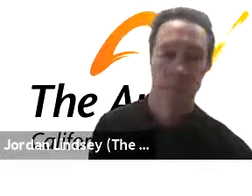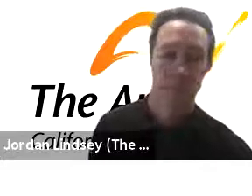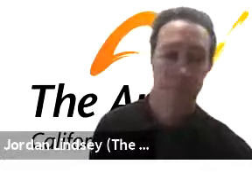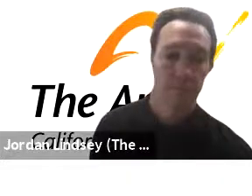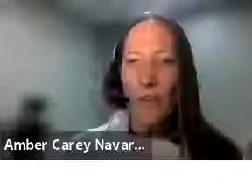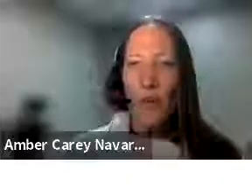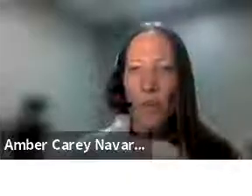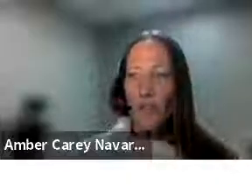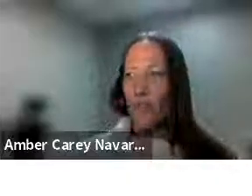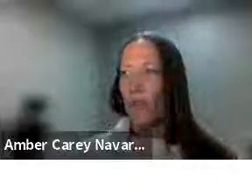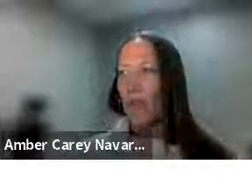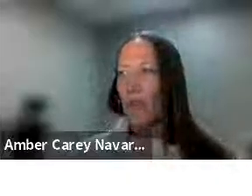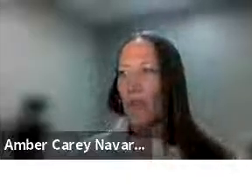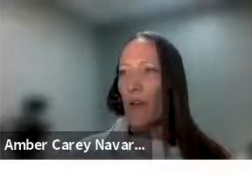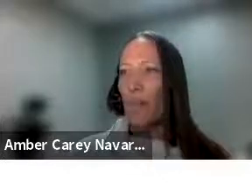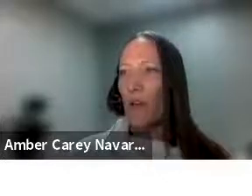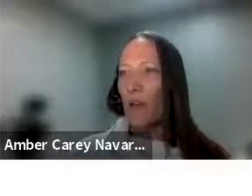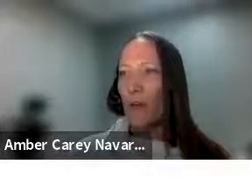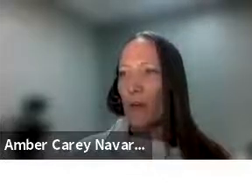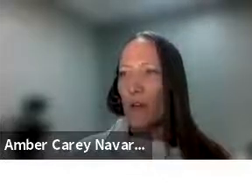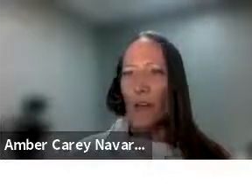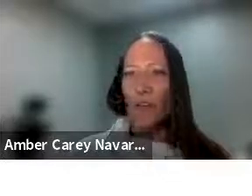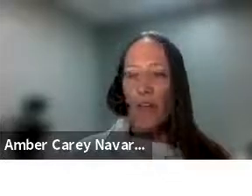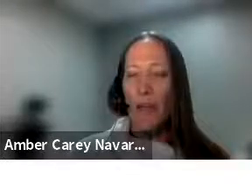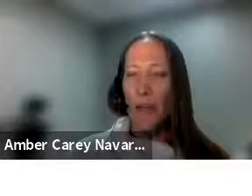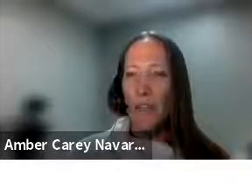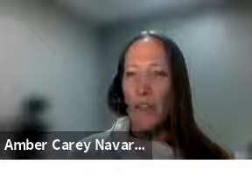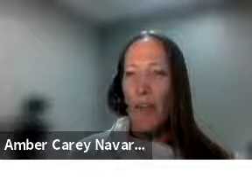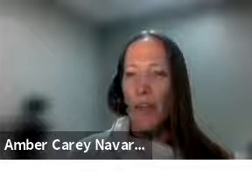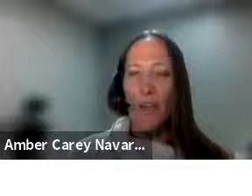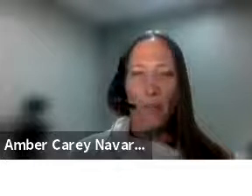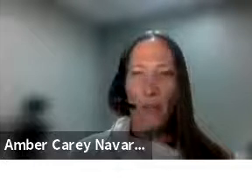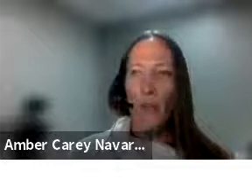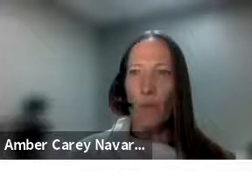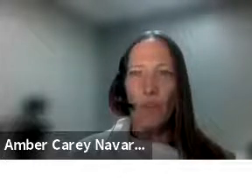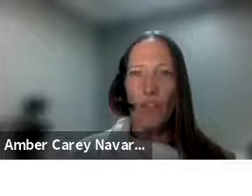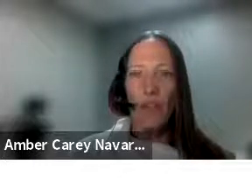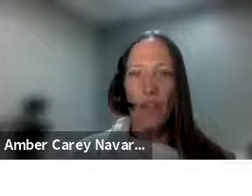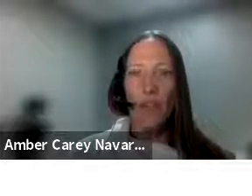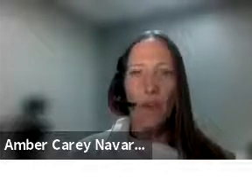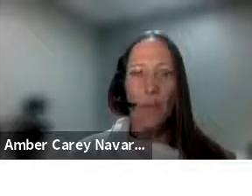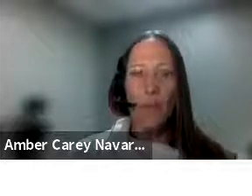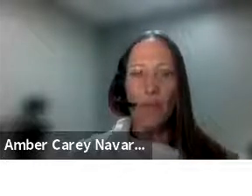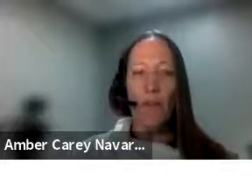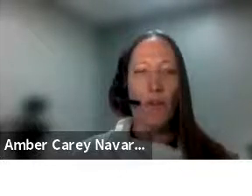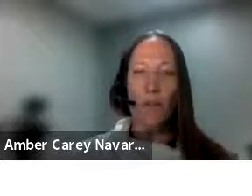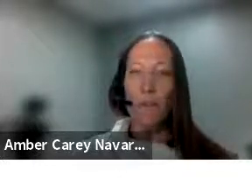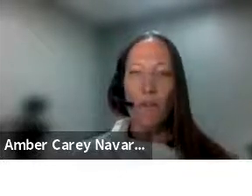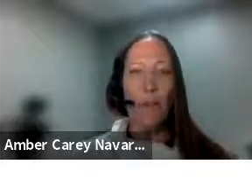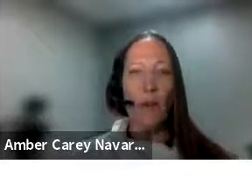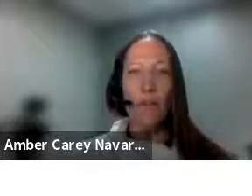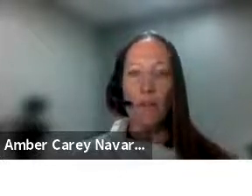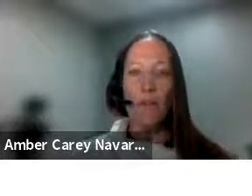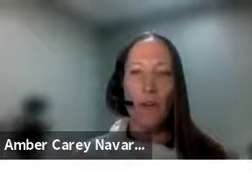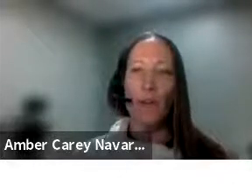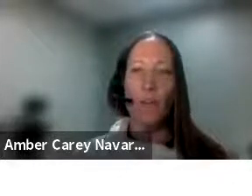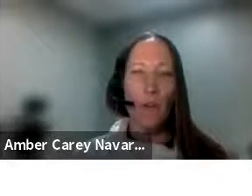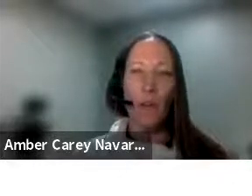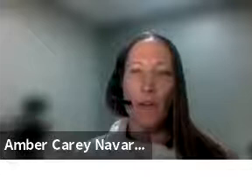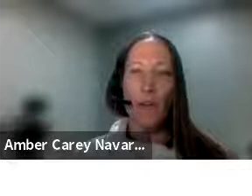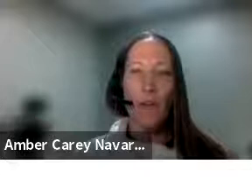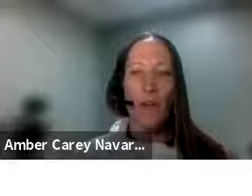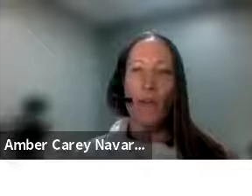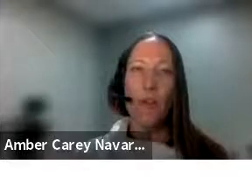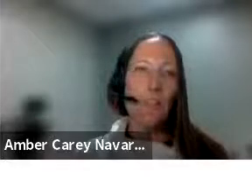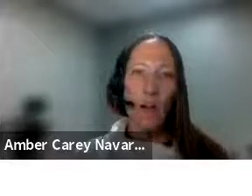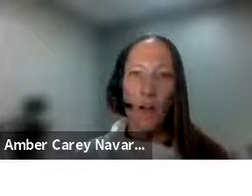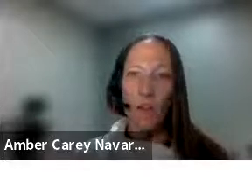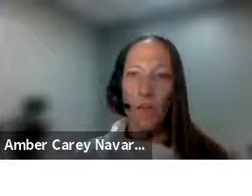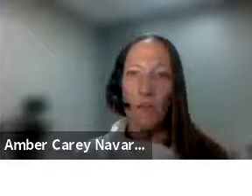Amber Carey Navarrete (Easterseals): Thank you so much, Jordan, for your time here today and really appreciate, you know the themes that came out of that the fact that it really is it's going to take all of us.